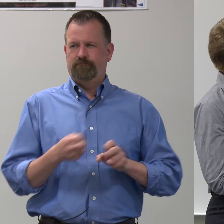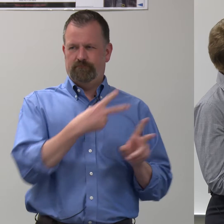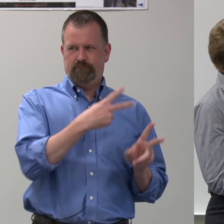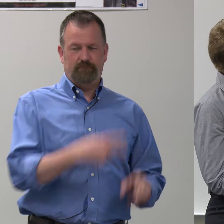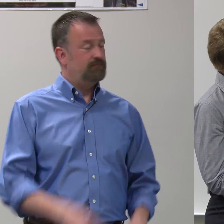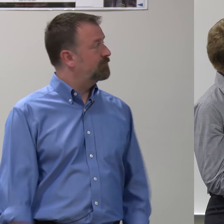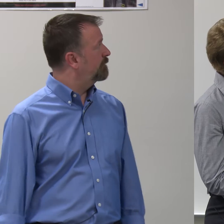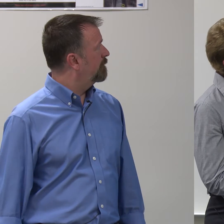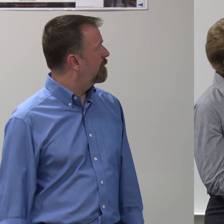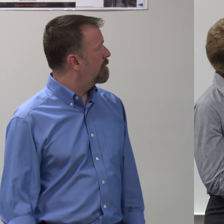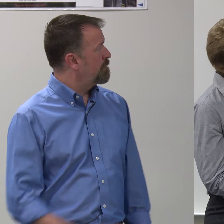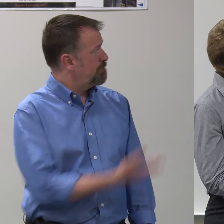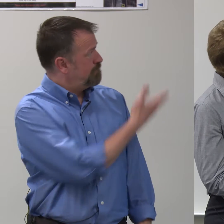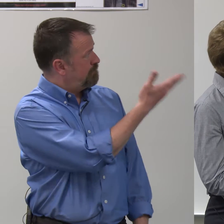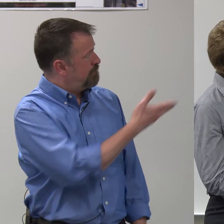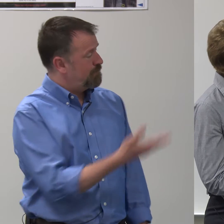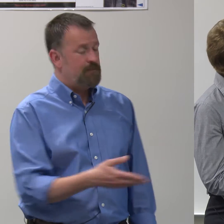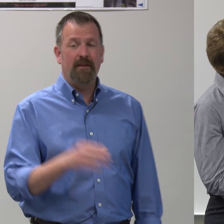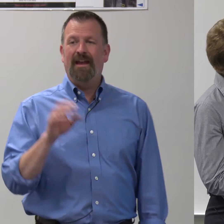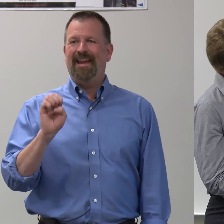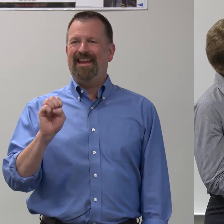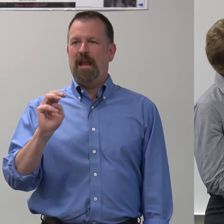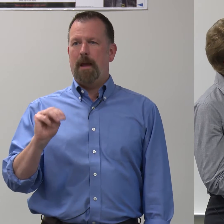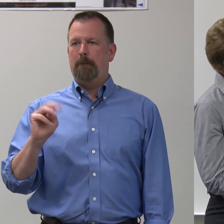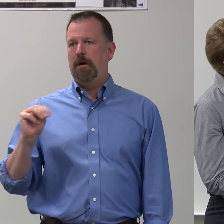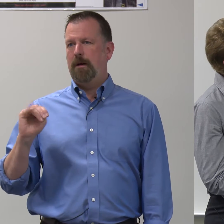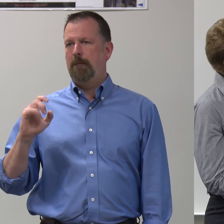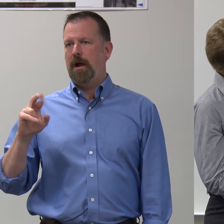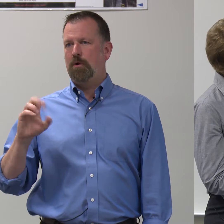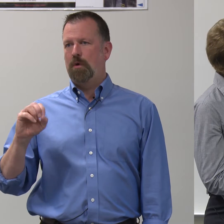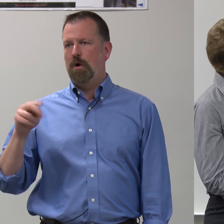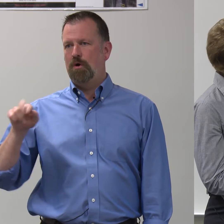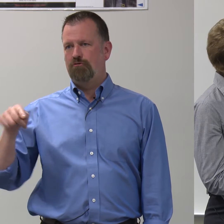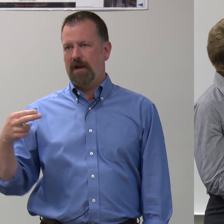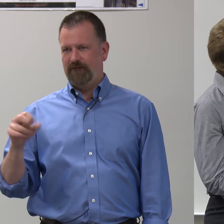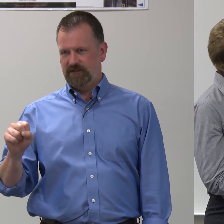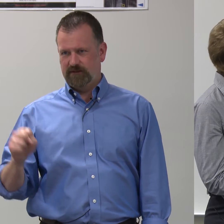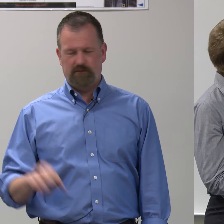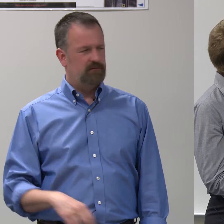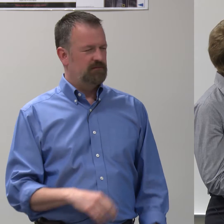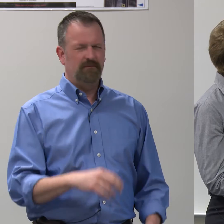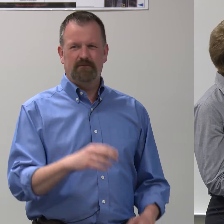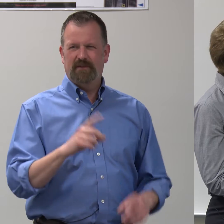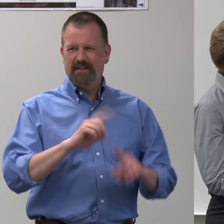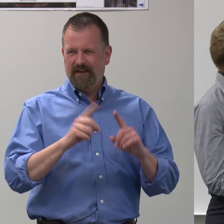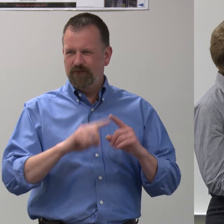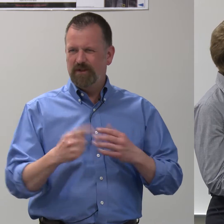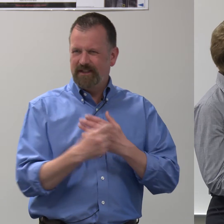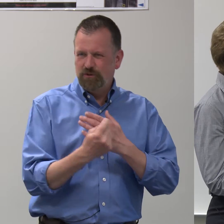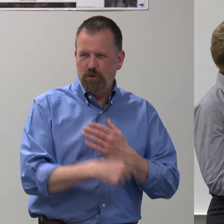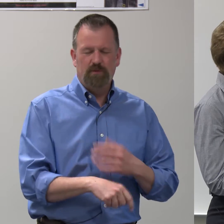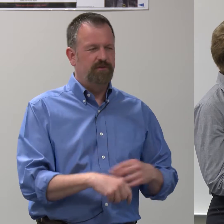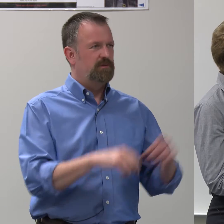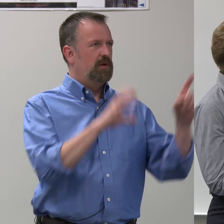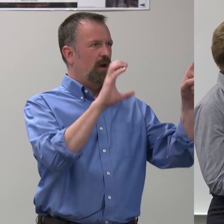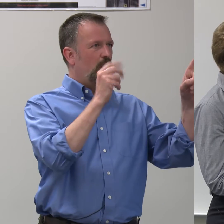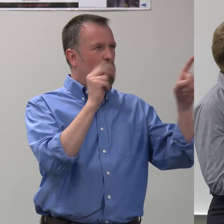So these are EM micrographs of vessels in different kinds of tissue, so this is colon, this is the skin